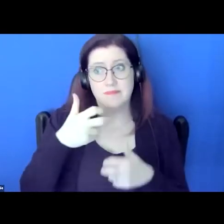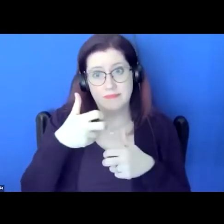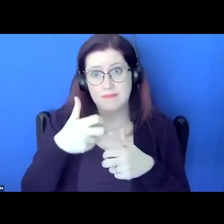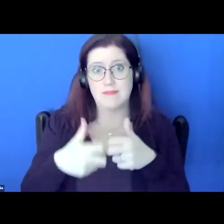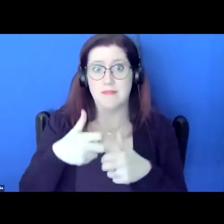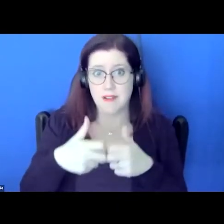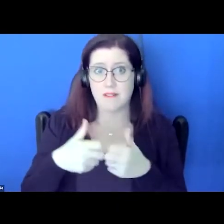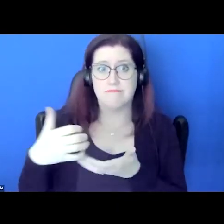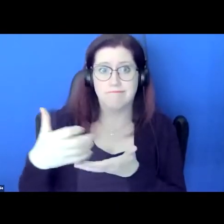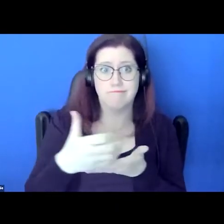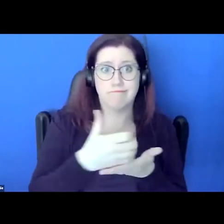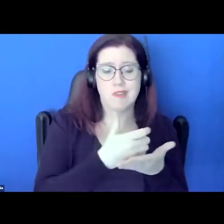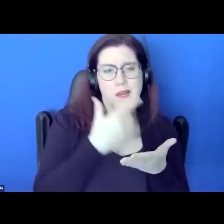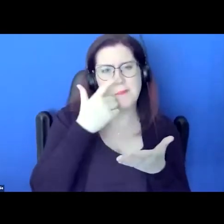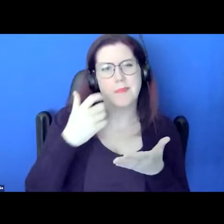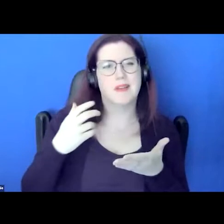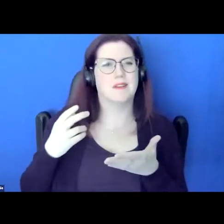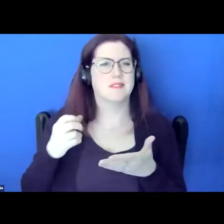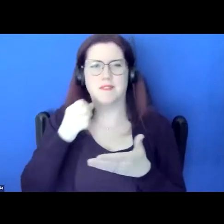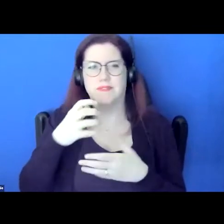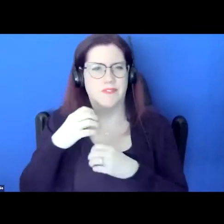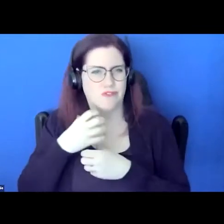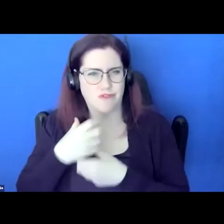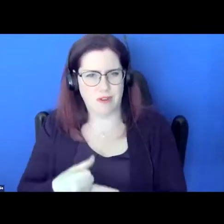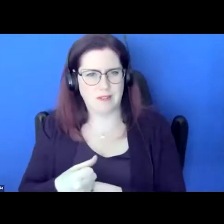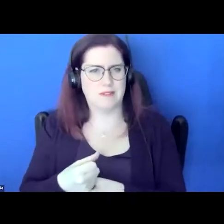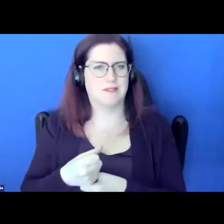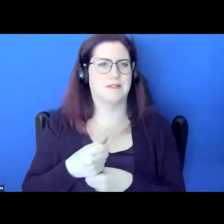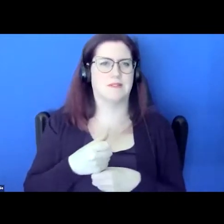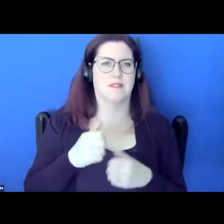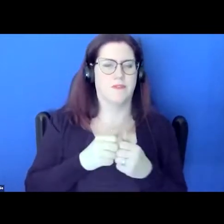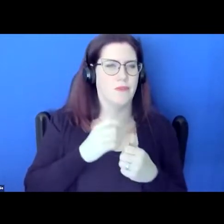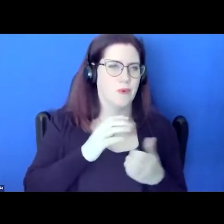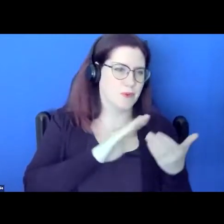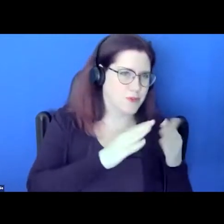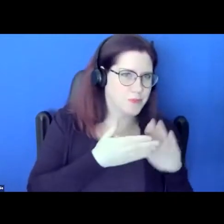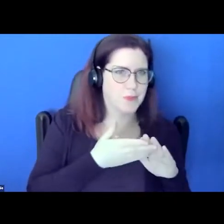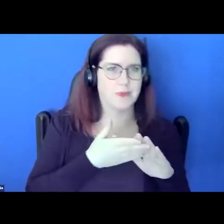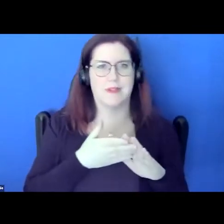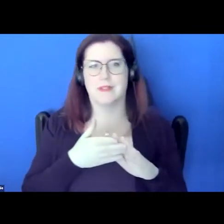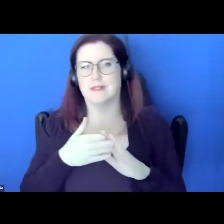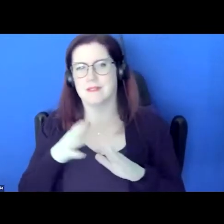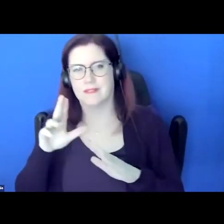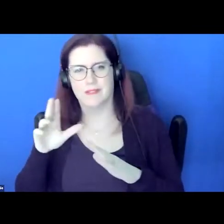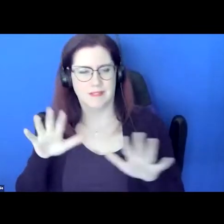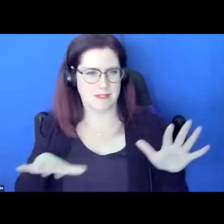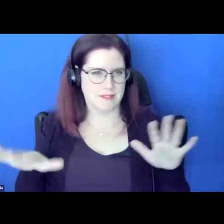it's a result of historical mistrust between institutions and indigenous communities around the data collection and reuse of data.